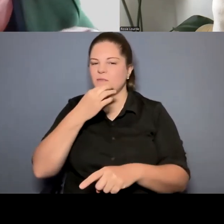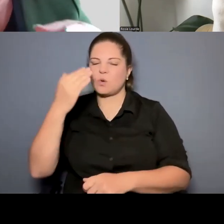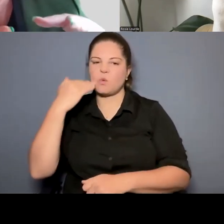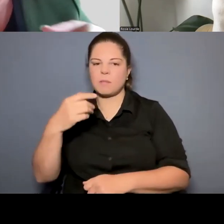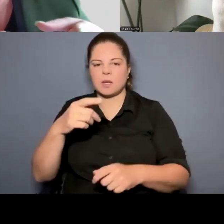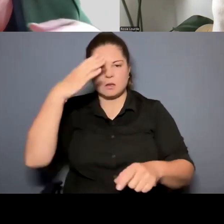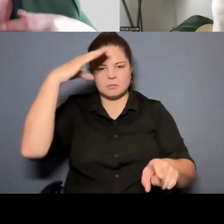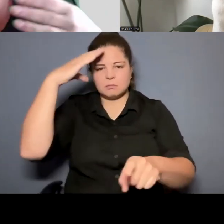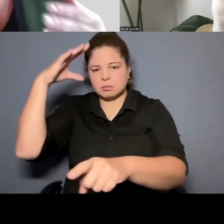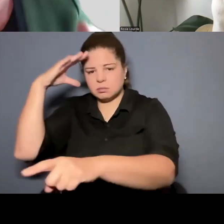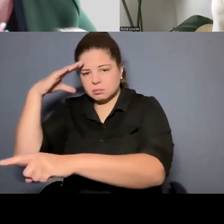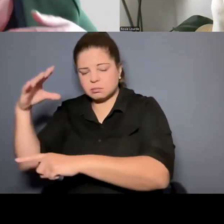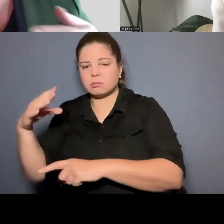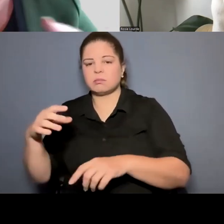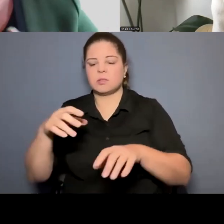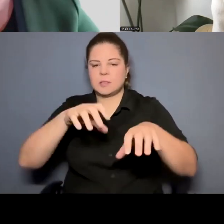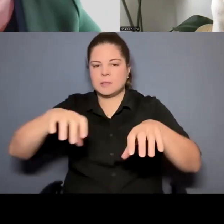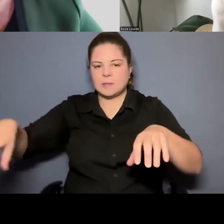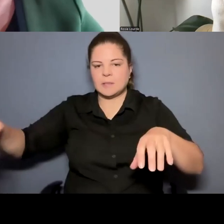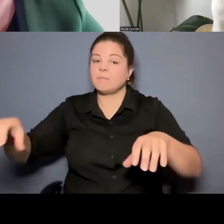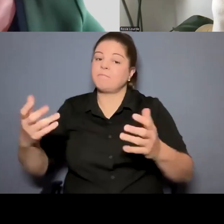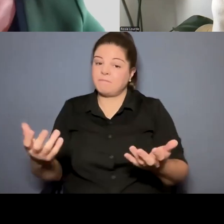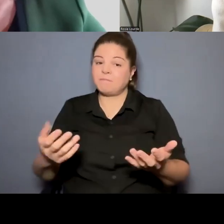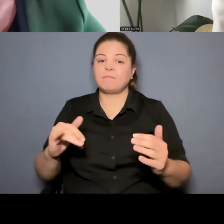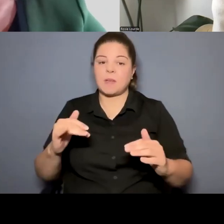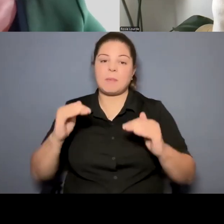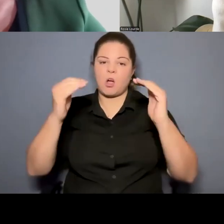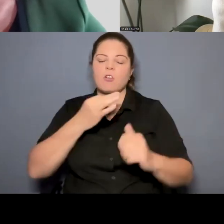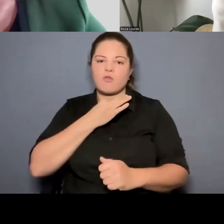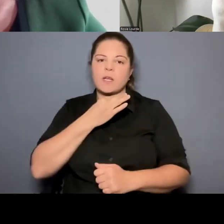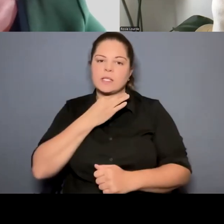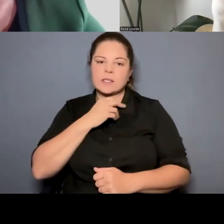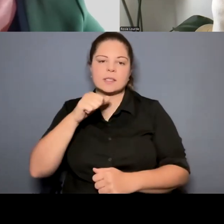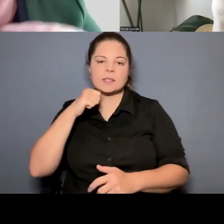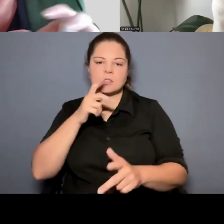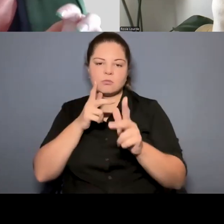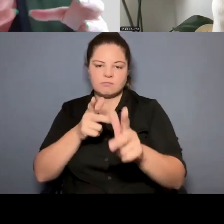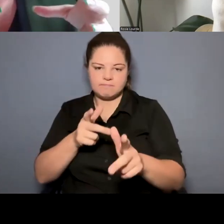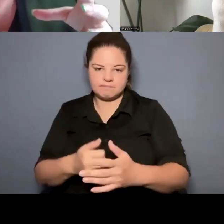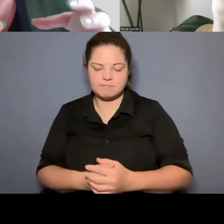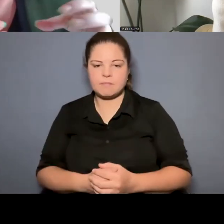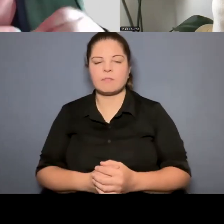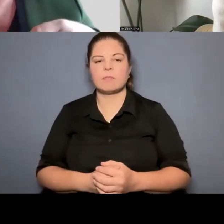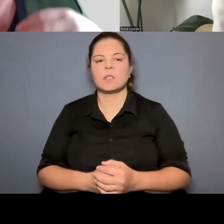where there may be risks they would face and what can they do, so they started thinking,